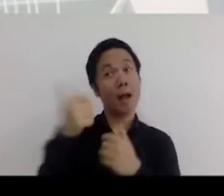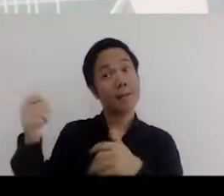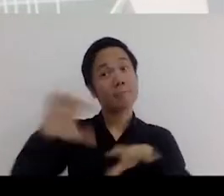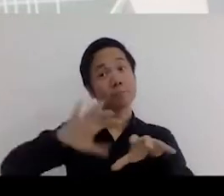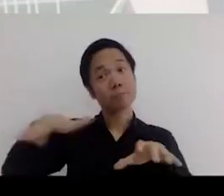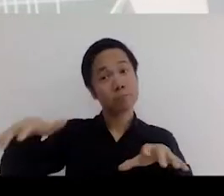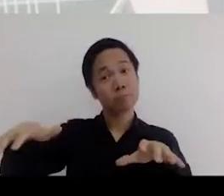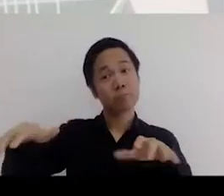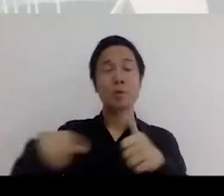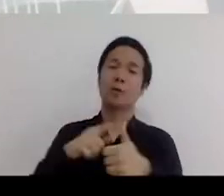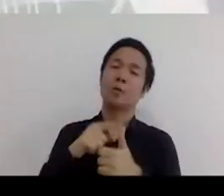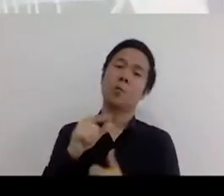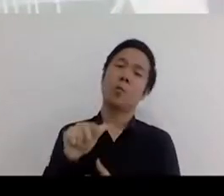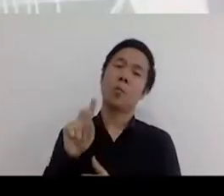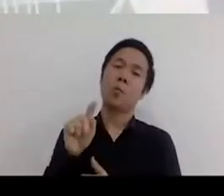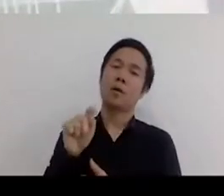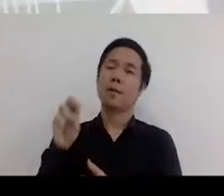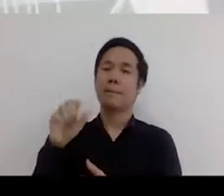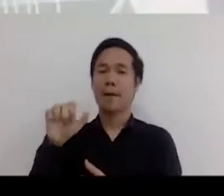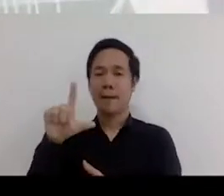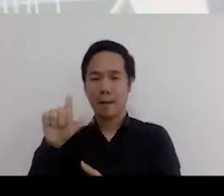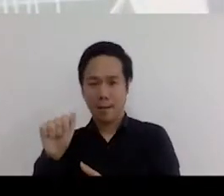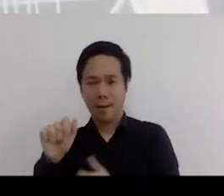She worked for 14 years with the Office for the Coordination of Humanitarian Affairs (OCHA),